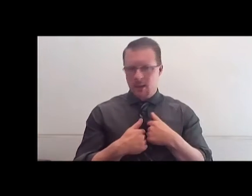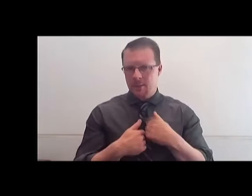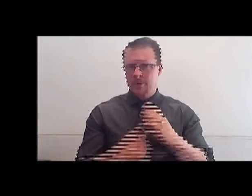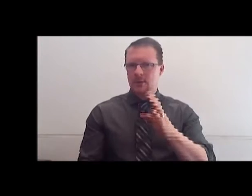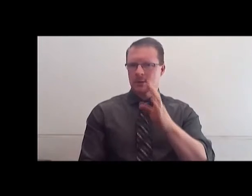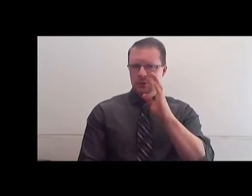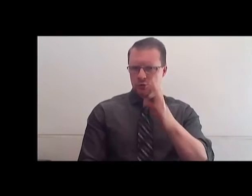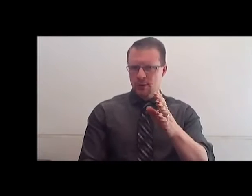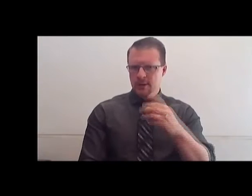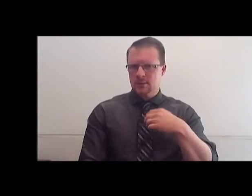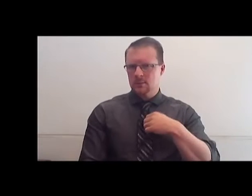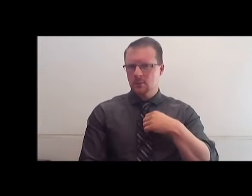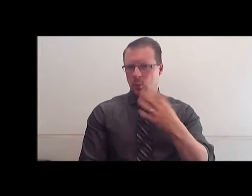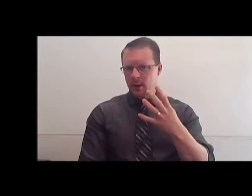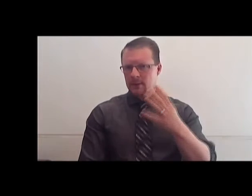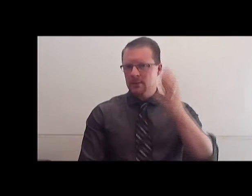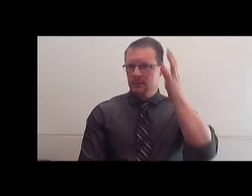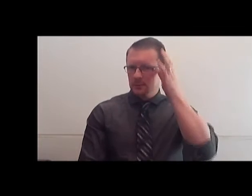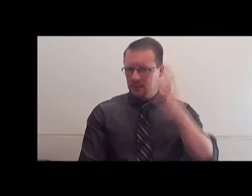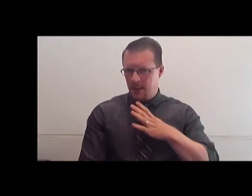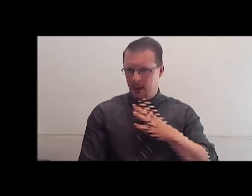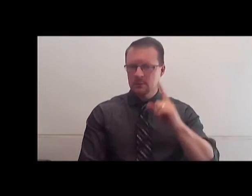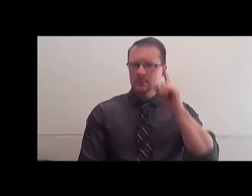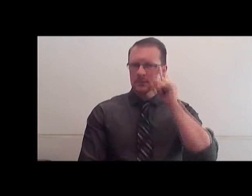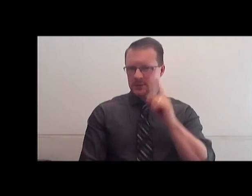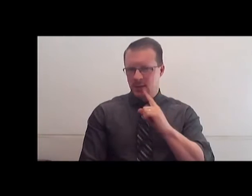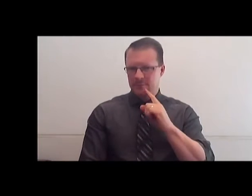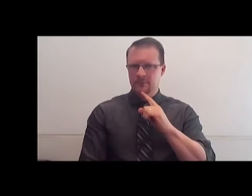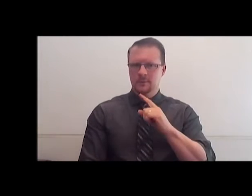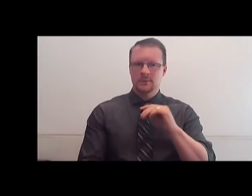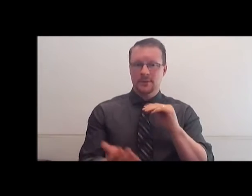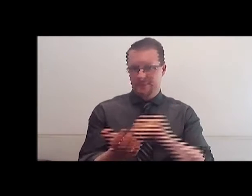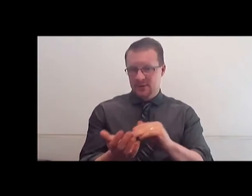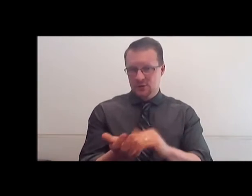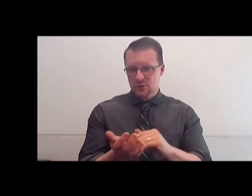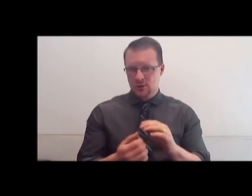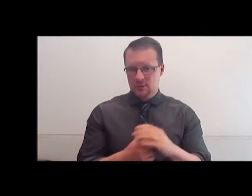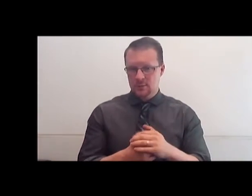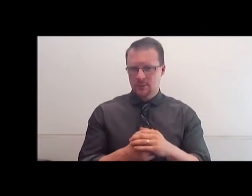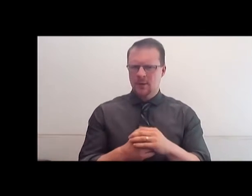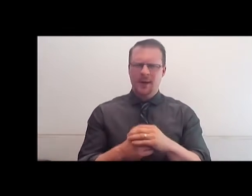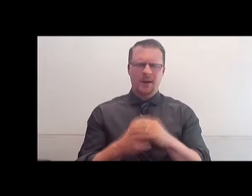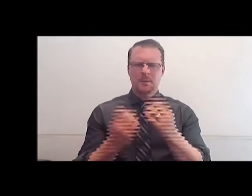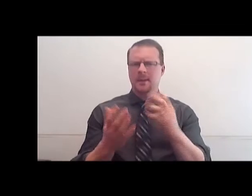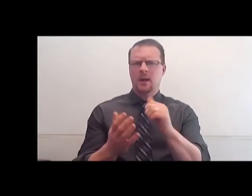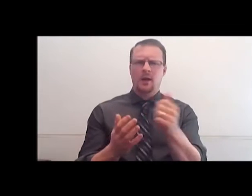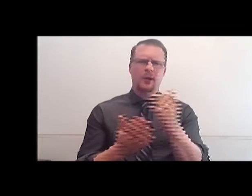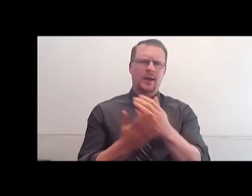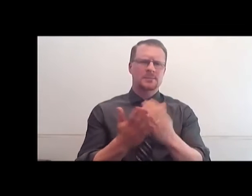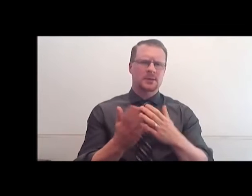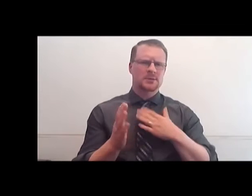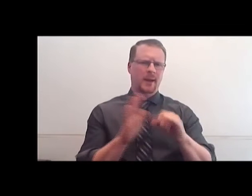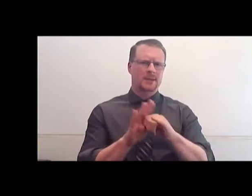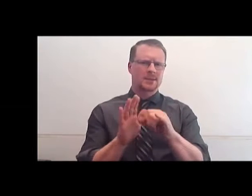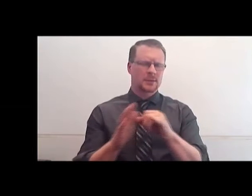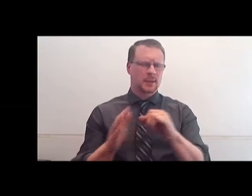So I do wanna acknowledge that. I'm straight, white, male, deaf and a physician.